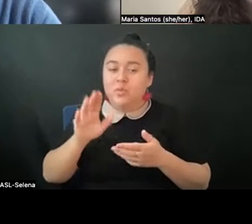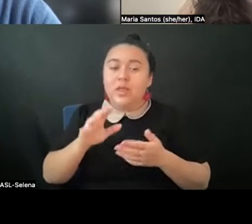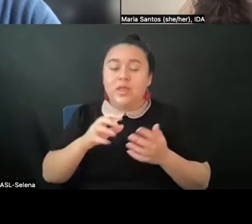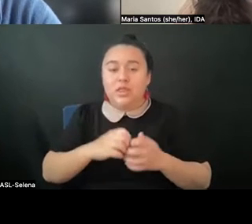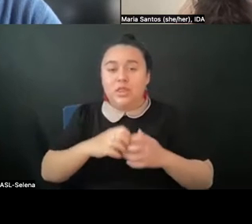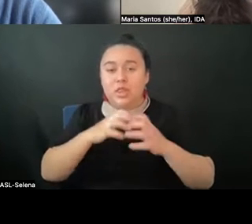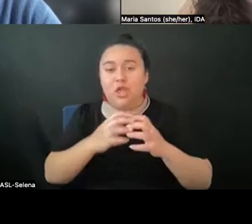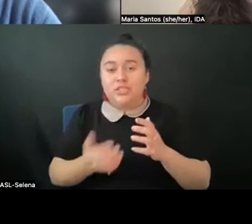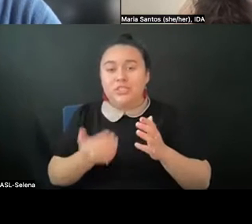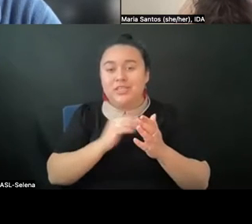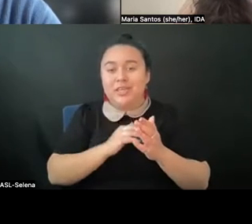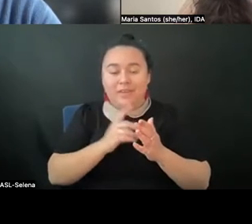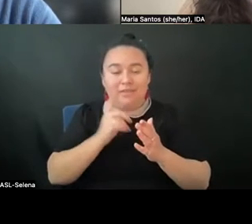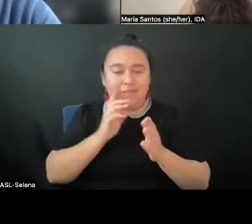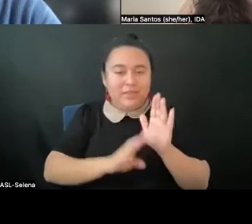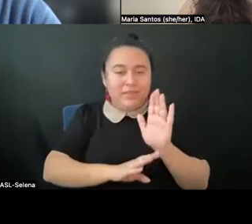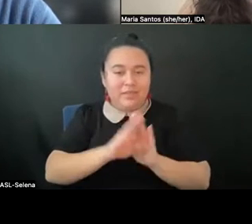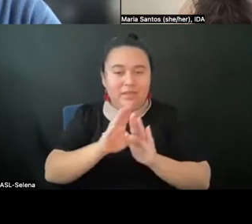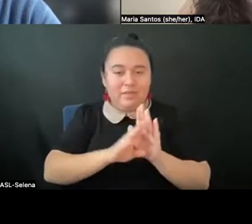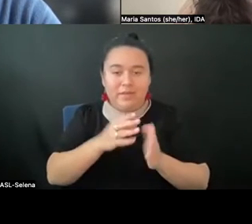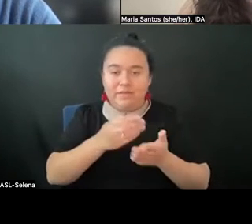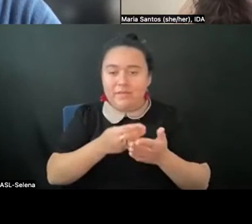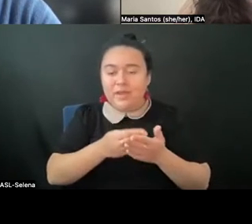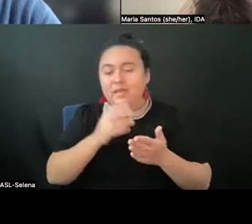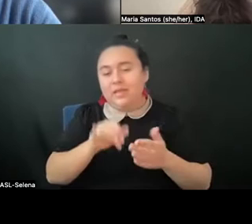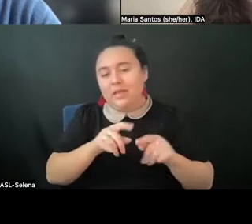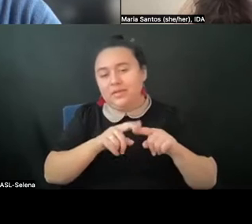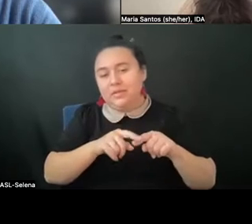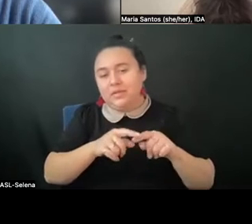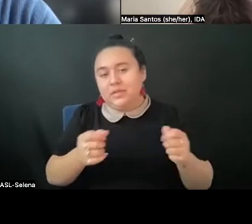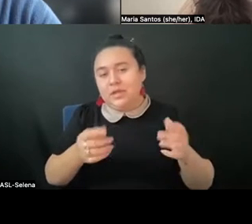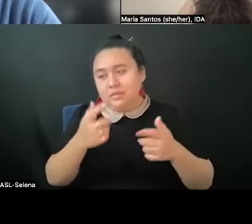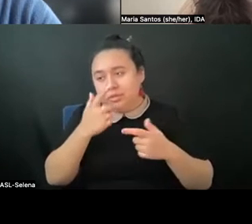fund right away. That depends on the amount of interest we get in terms of funding it.